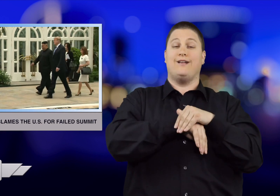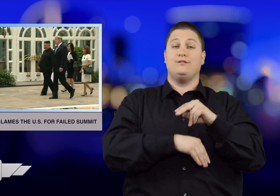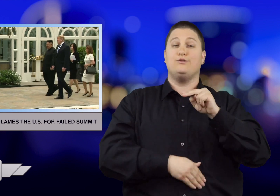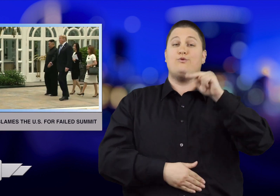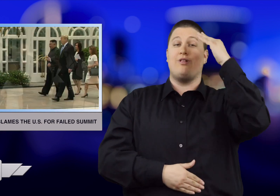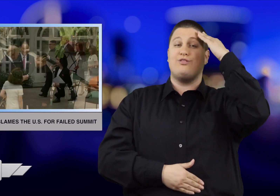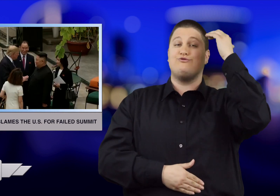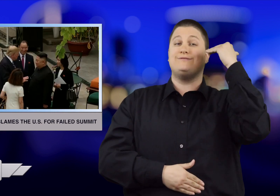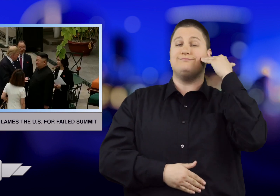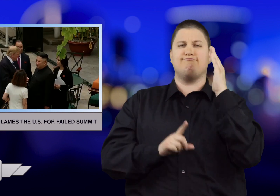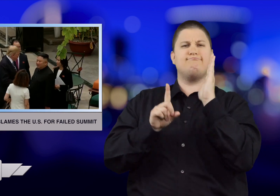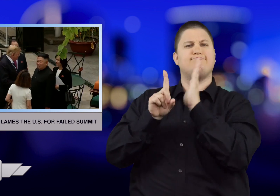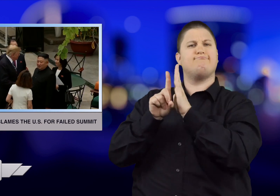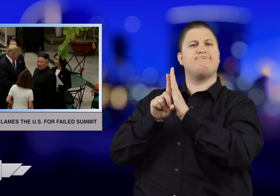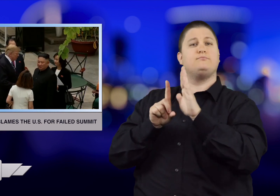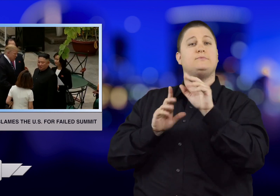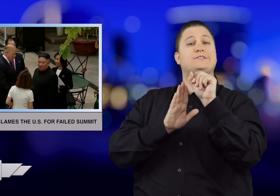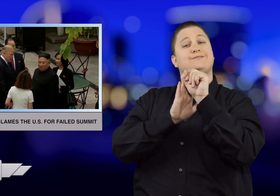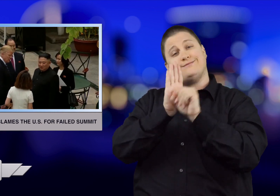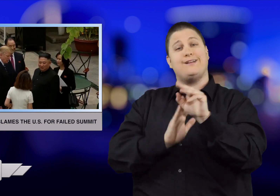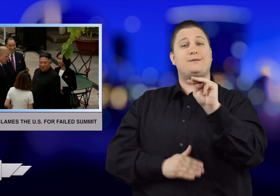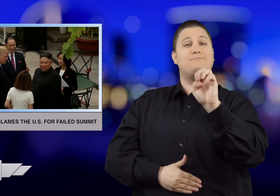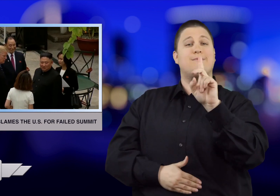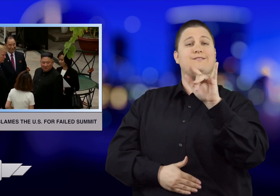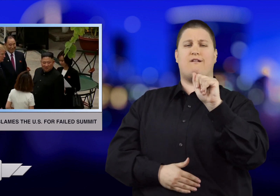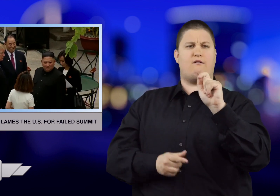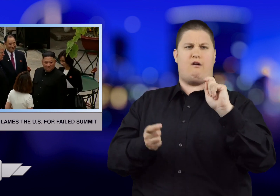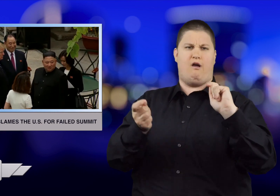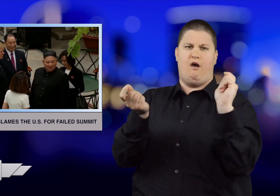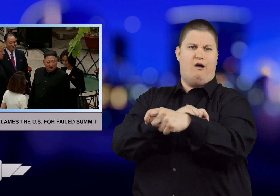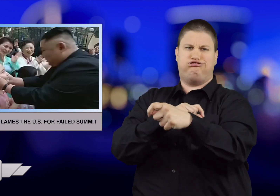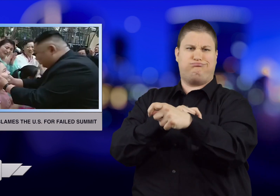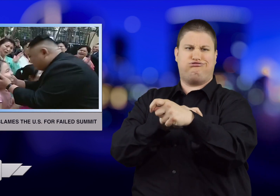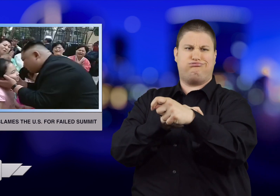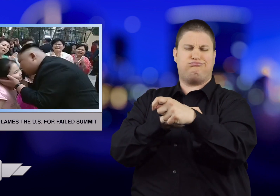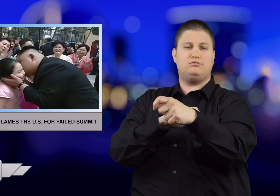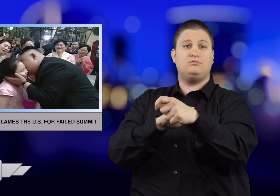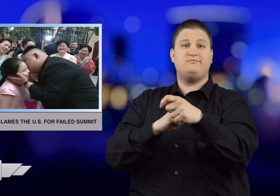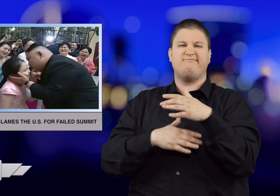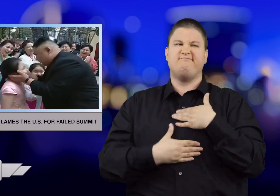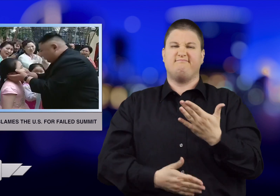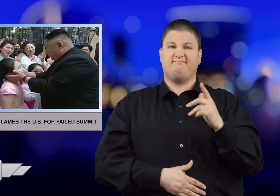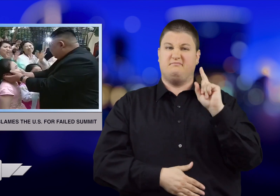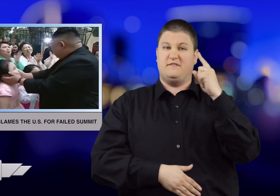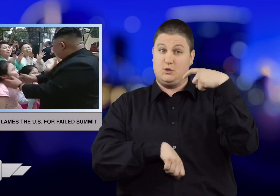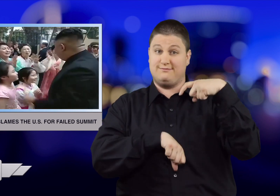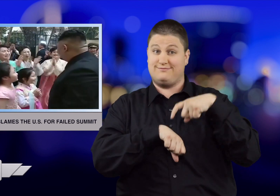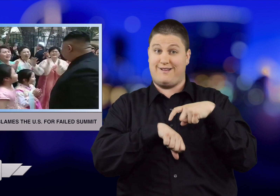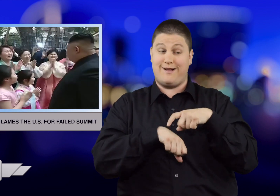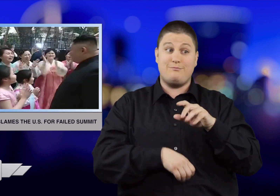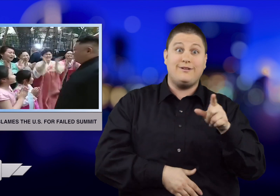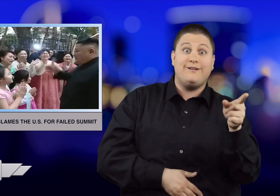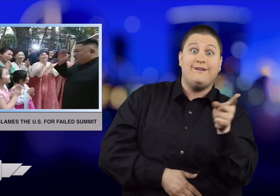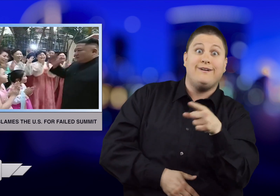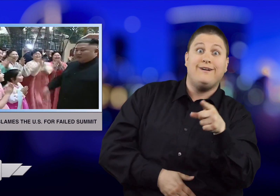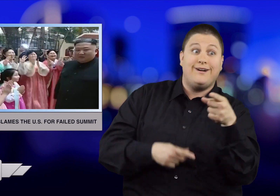But last night, North Korea's state media changed course, admitting for the first time